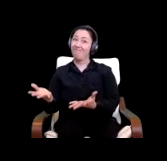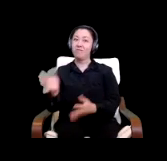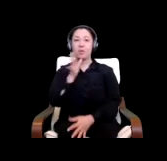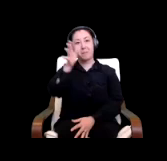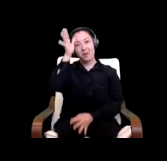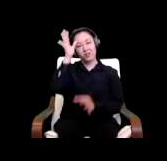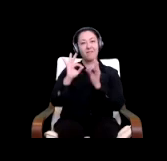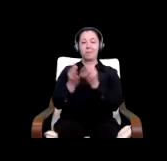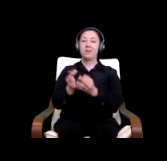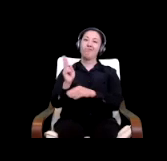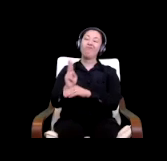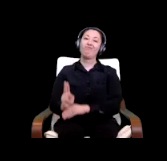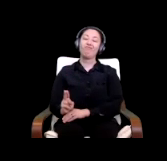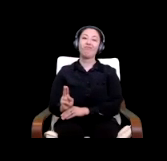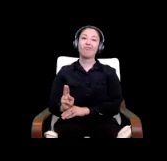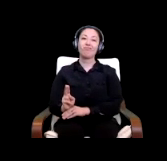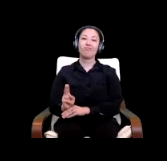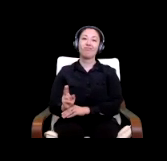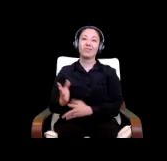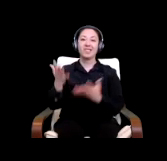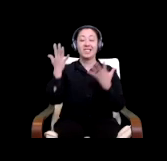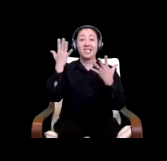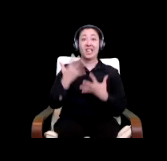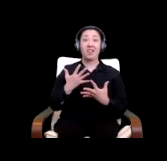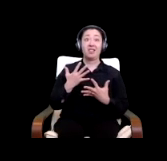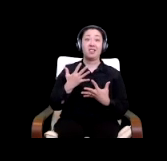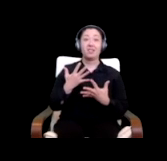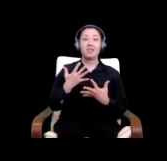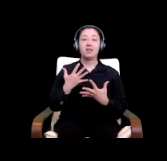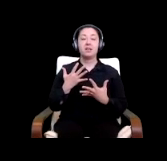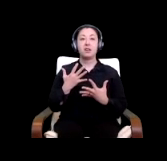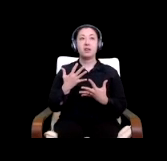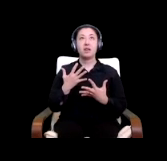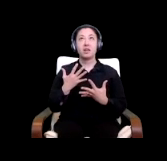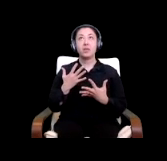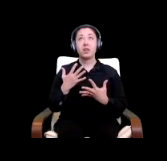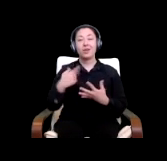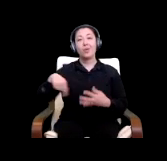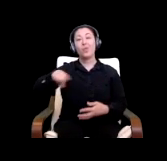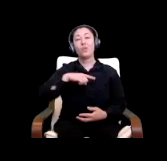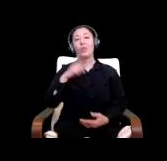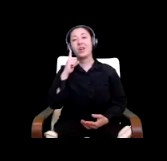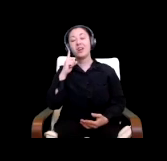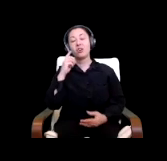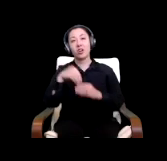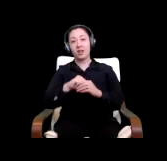Unfortunately, something that we have heard a lot in our lab and from consulting with